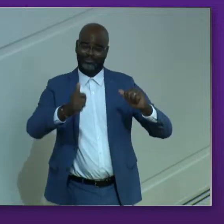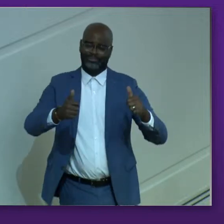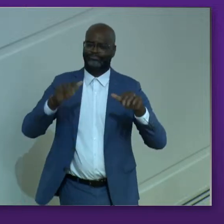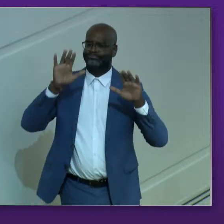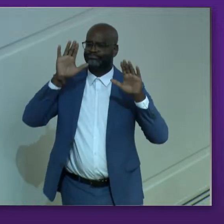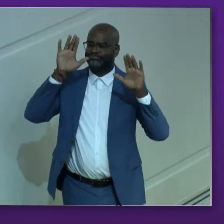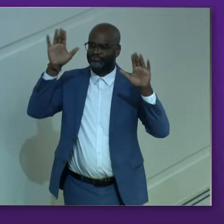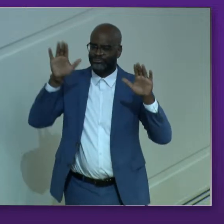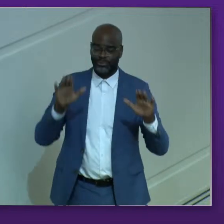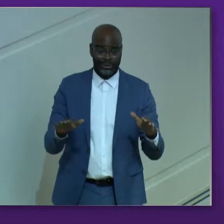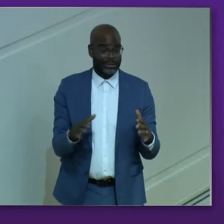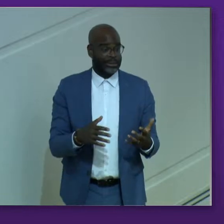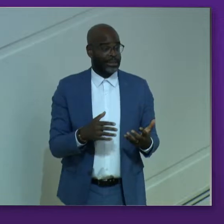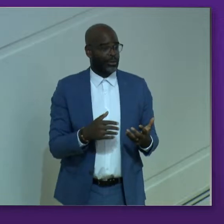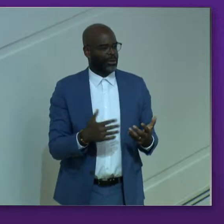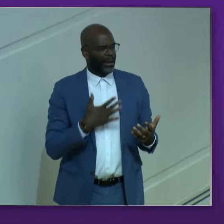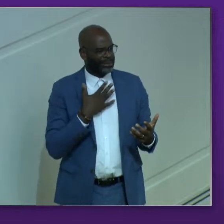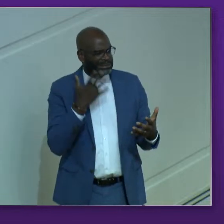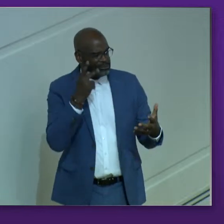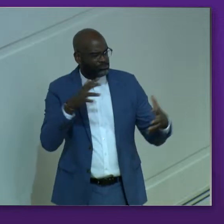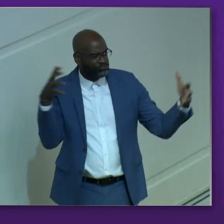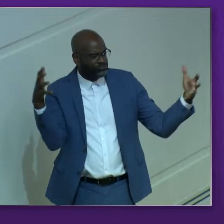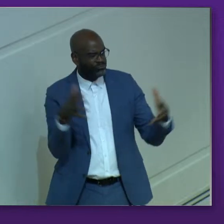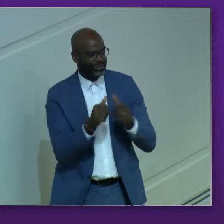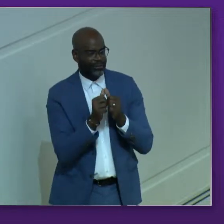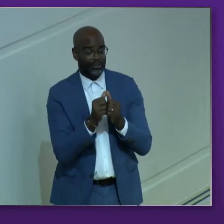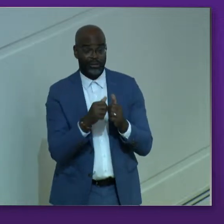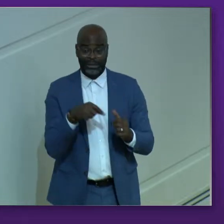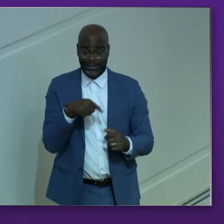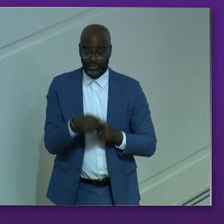HOW IS EVERYBODY DOING FRED